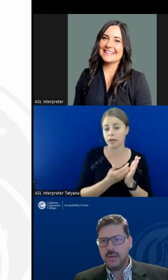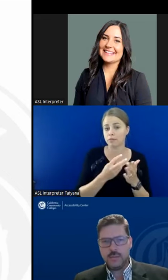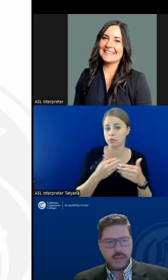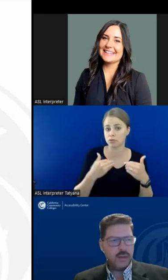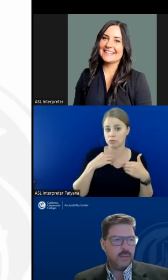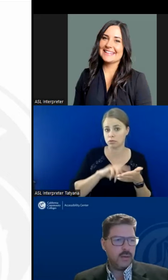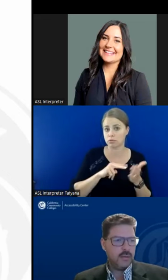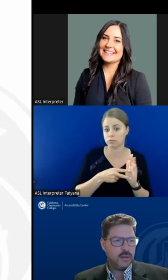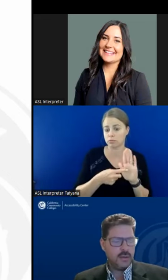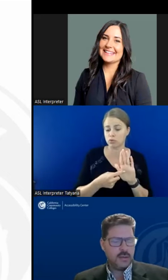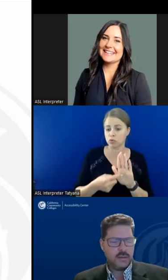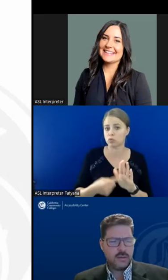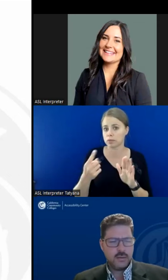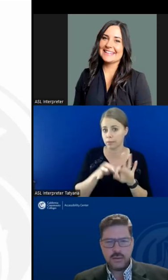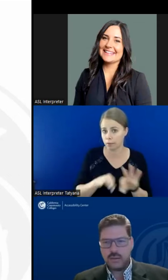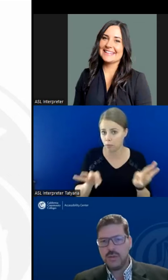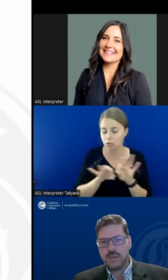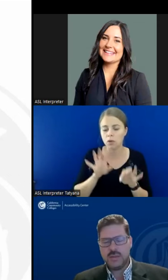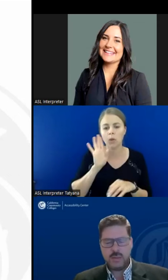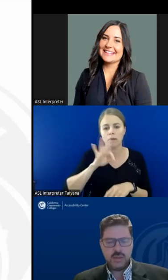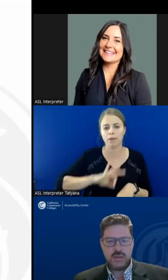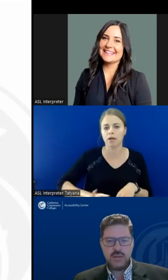it would really benefit the audience, especially students